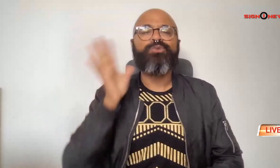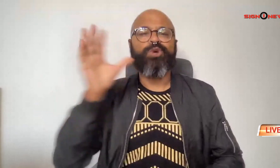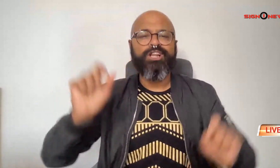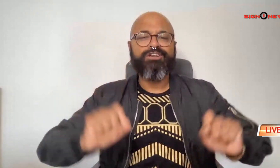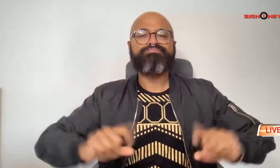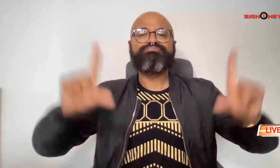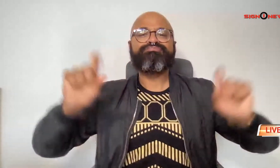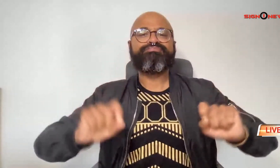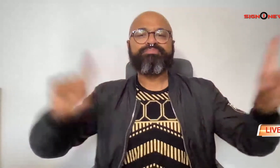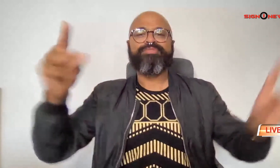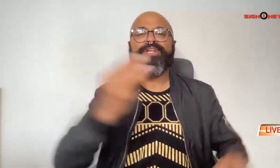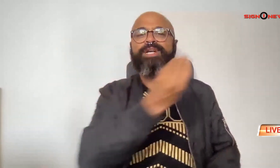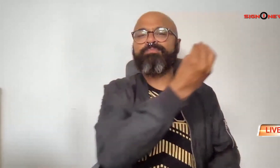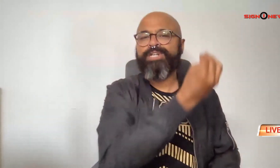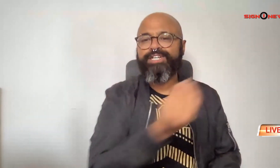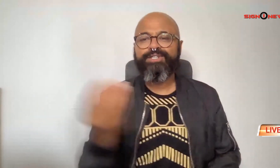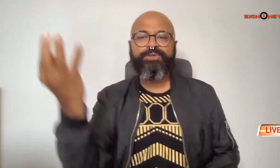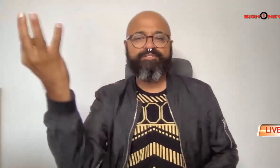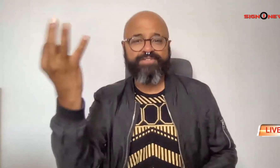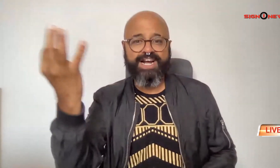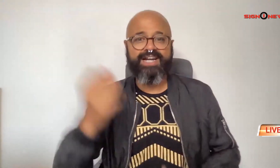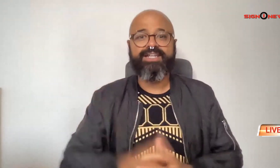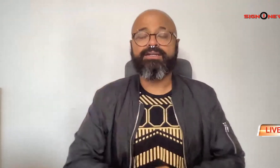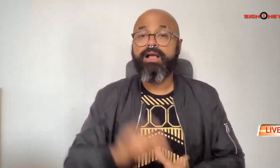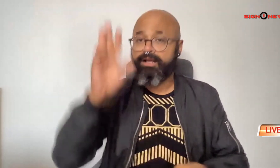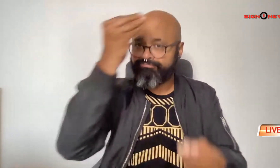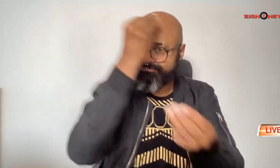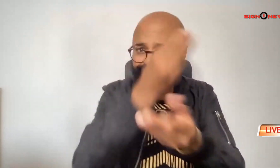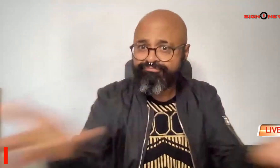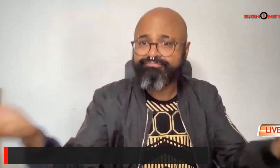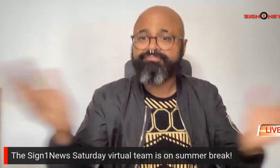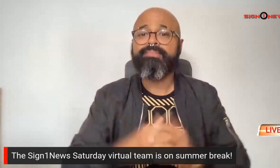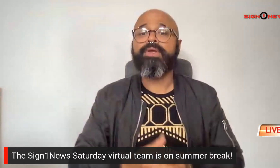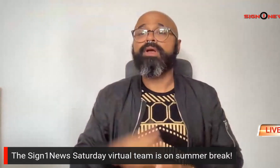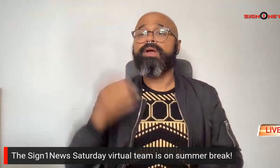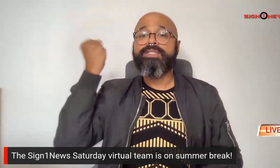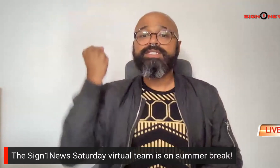Sign1News will be broadcasting updates Monday through Friday and a reminder the